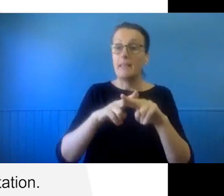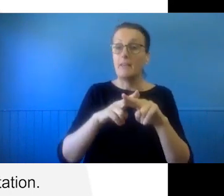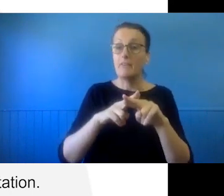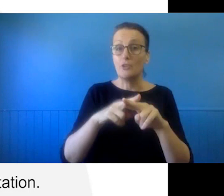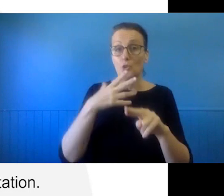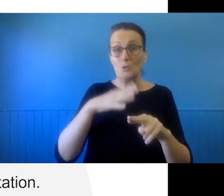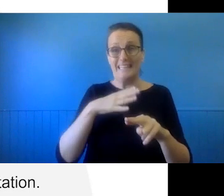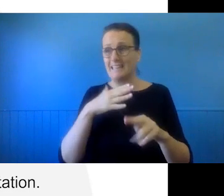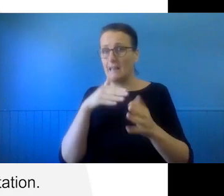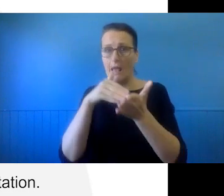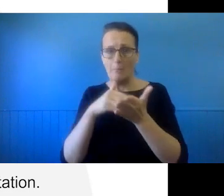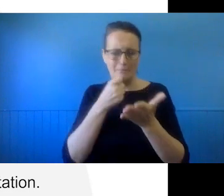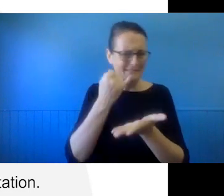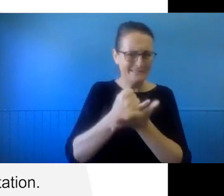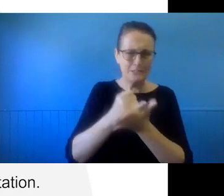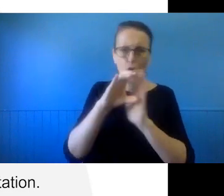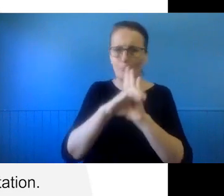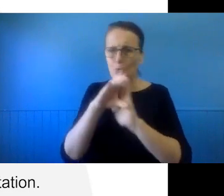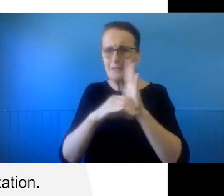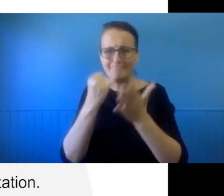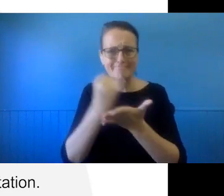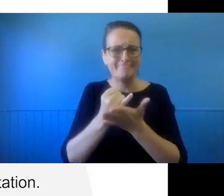please raise your hand using the "raise hand" feature at the bottom